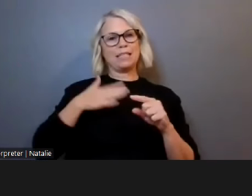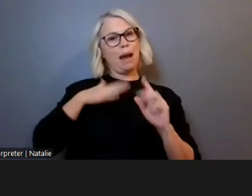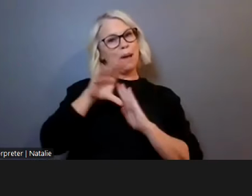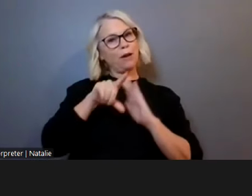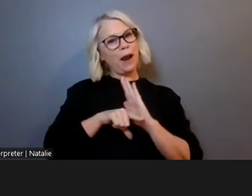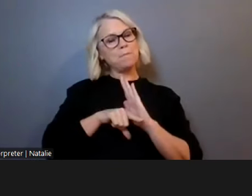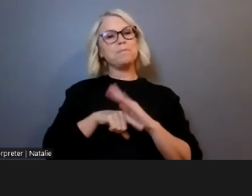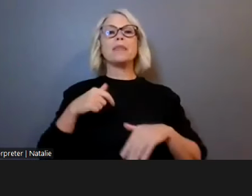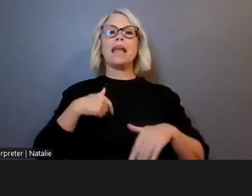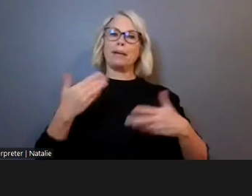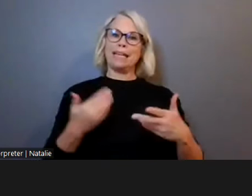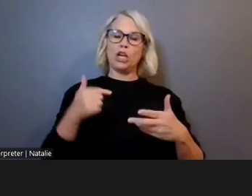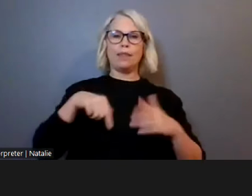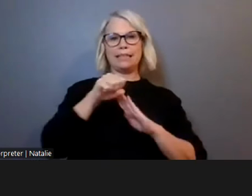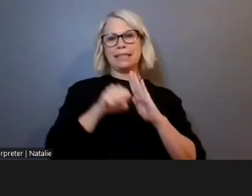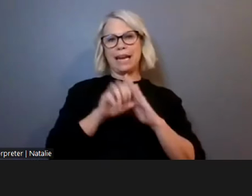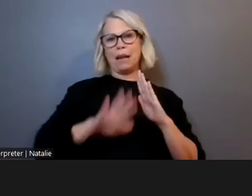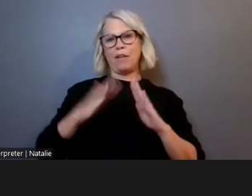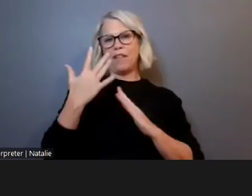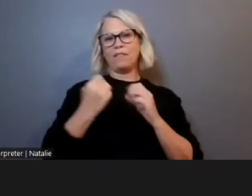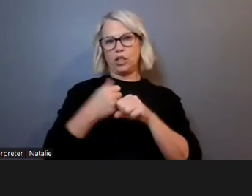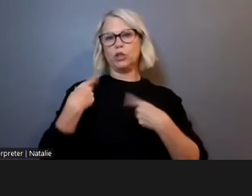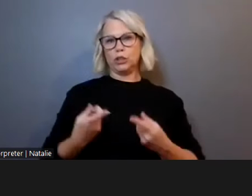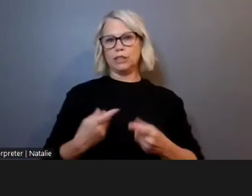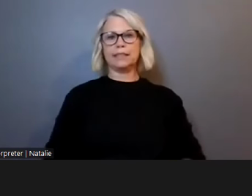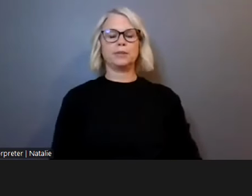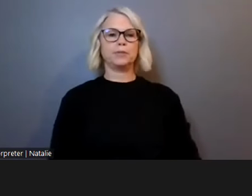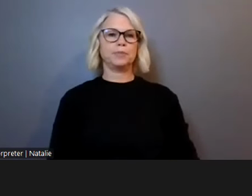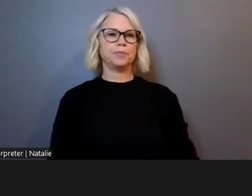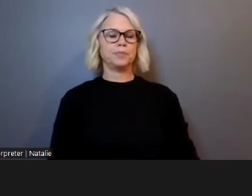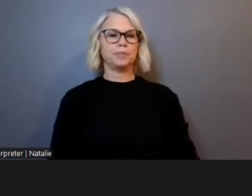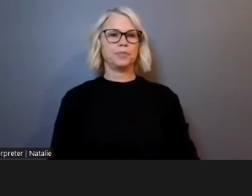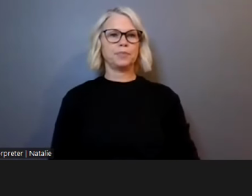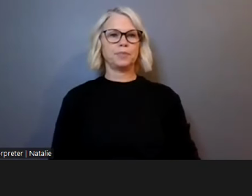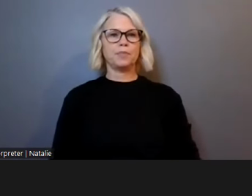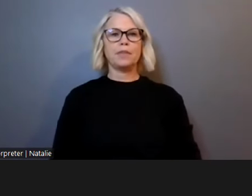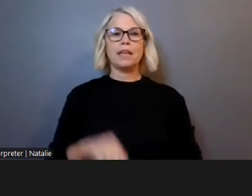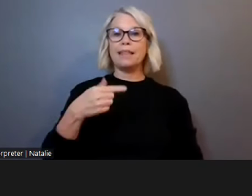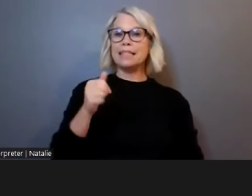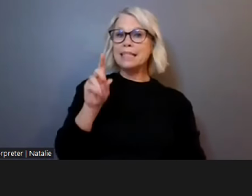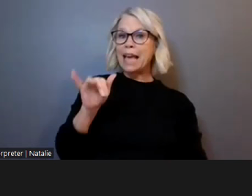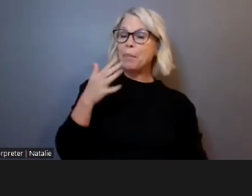been here in Colorado for about five years, now. This is Gabby. Thank you so much.